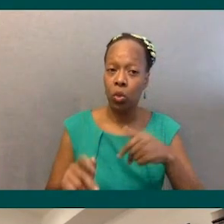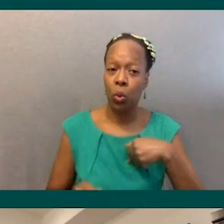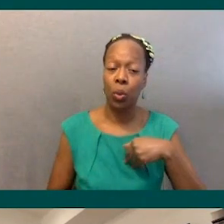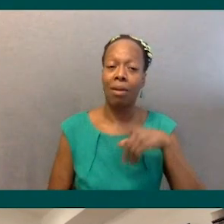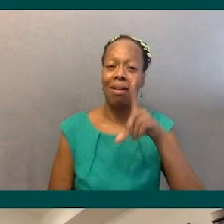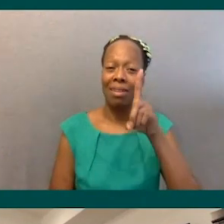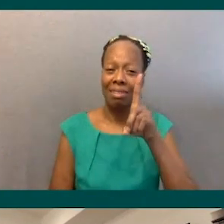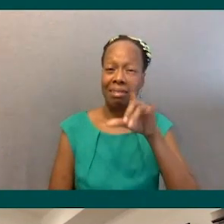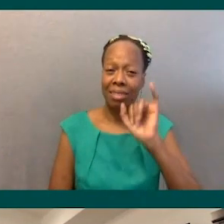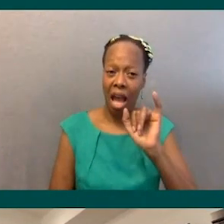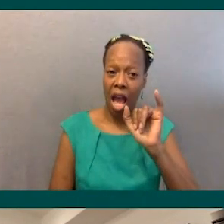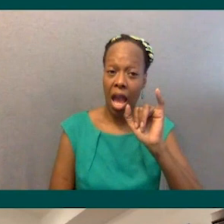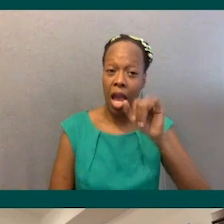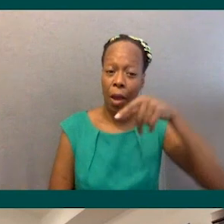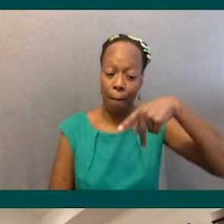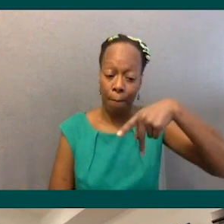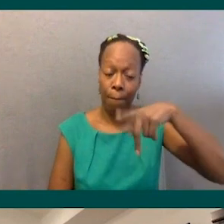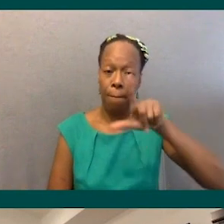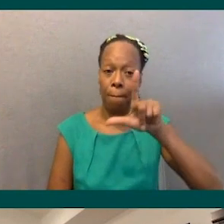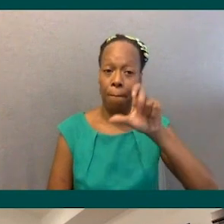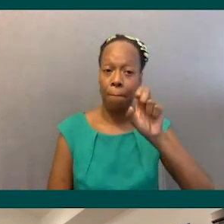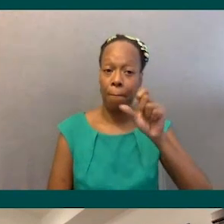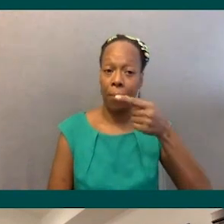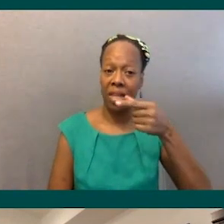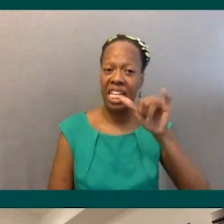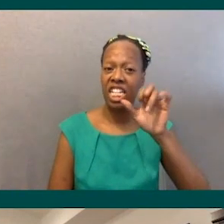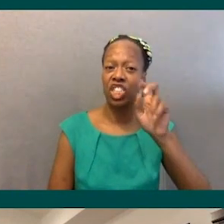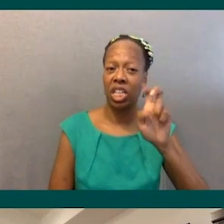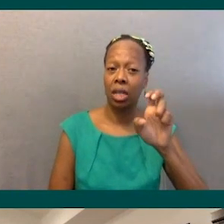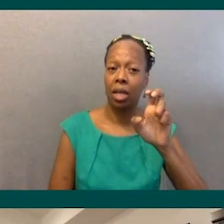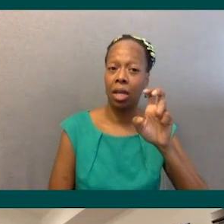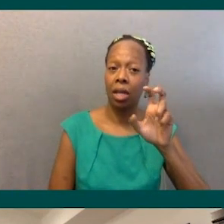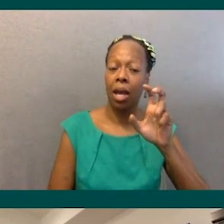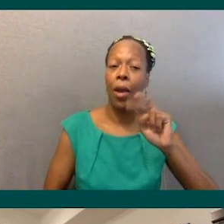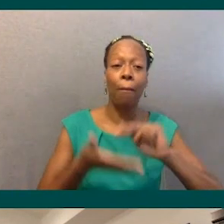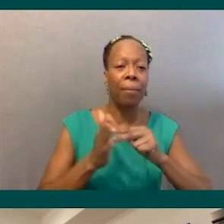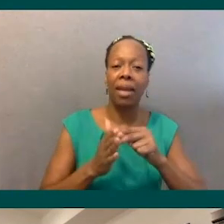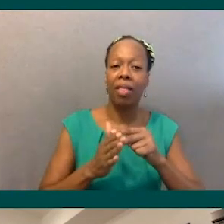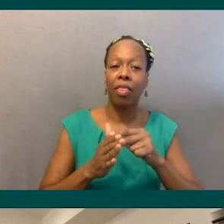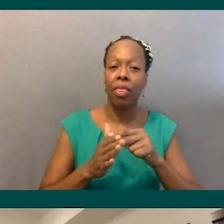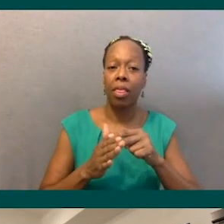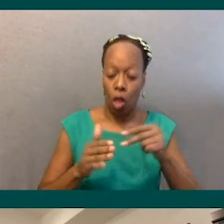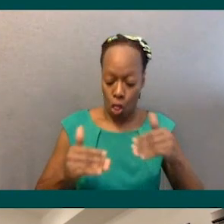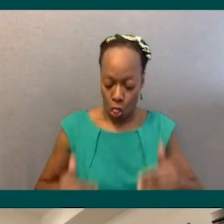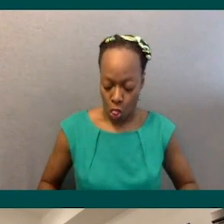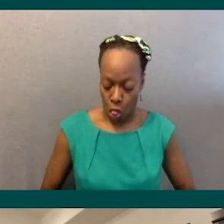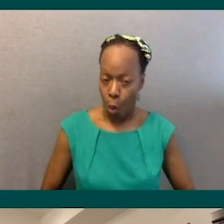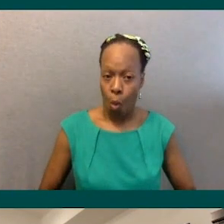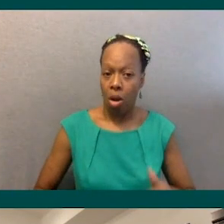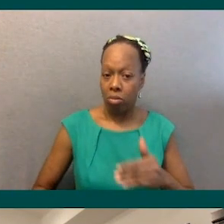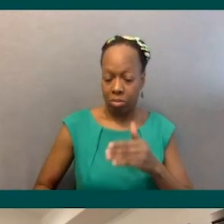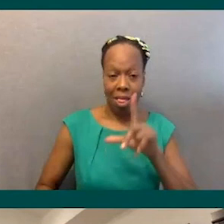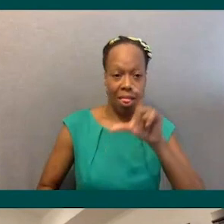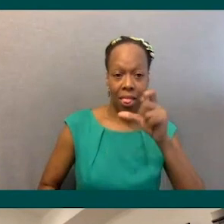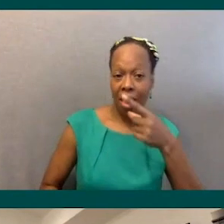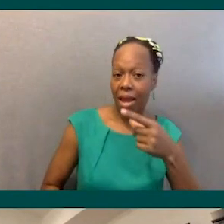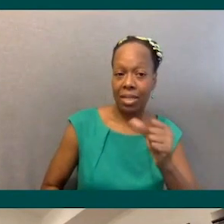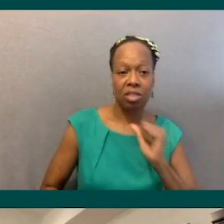meaning that the lower limbs are compromised, but not so much the upper limbs, we can also call them quadriplegics